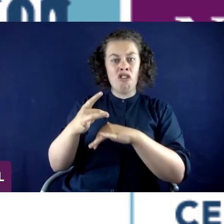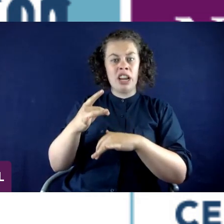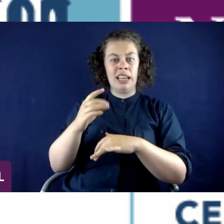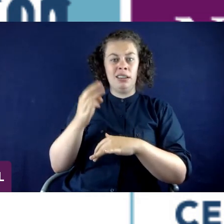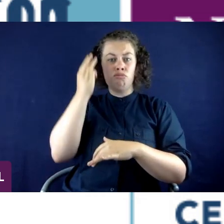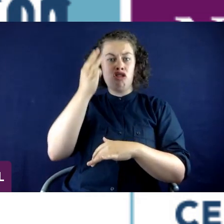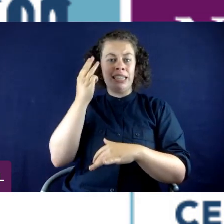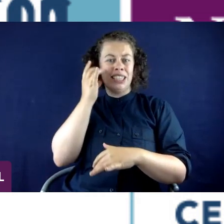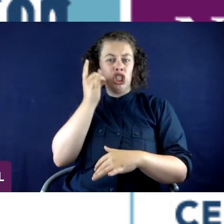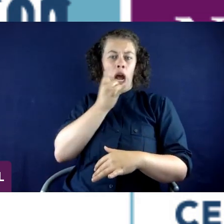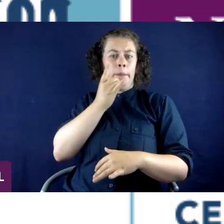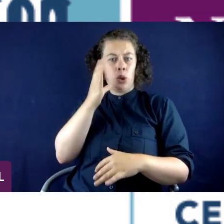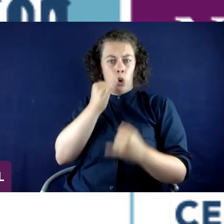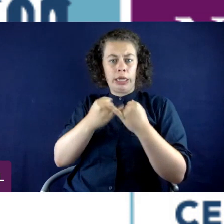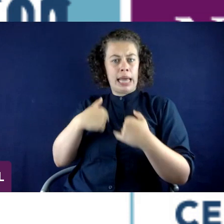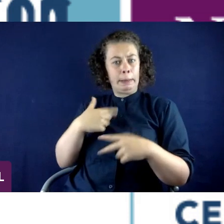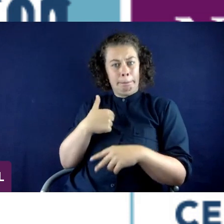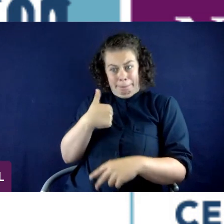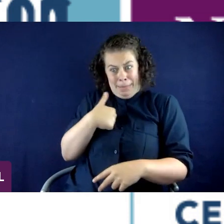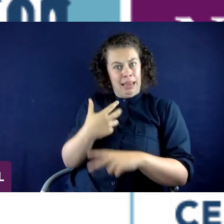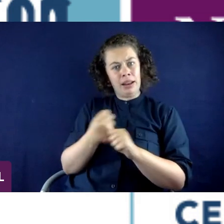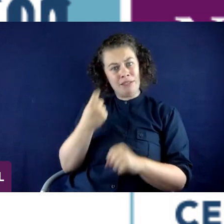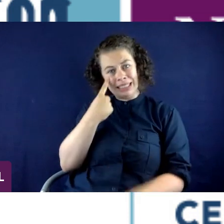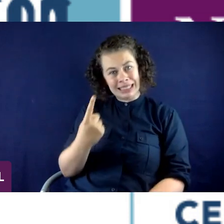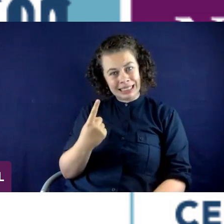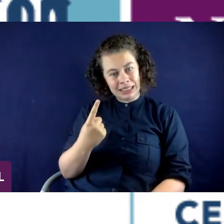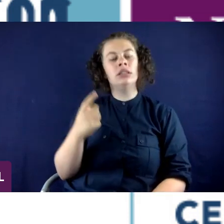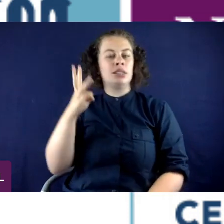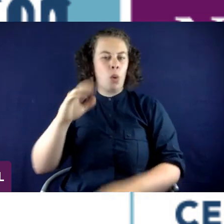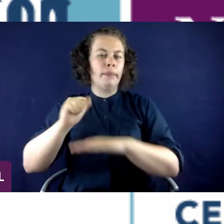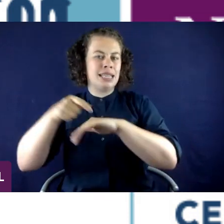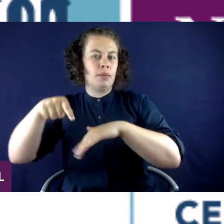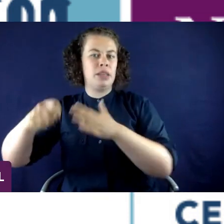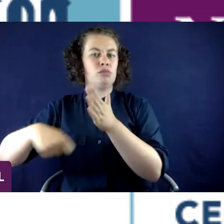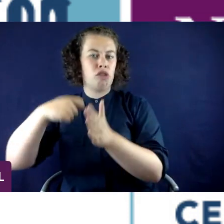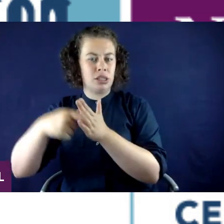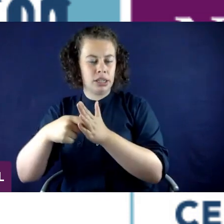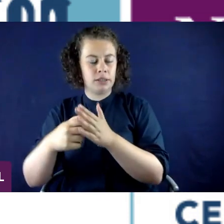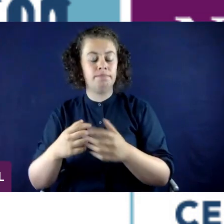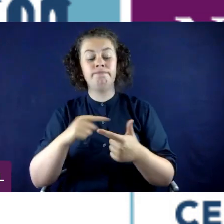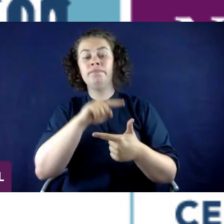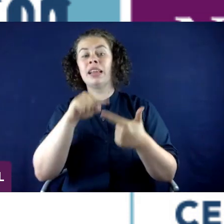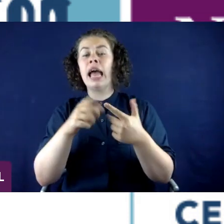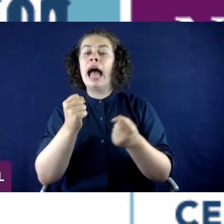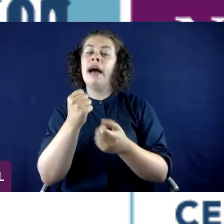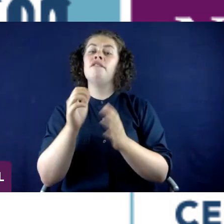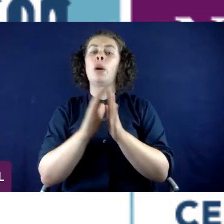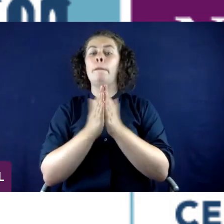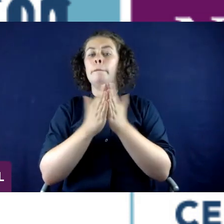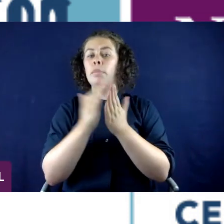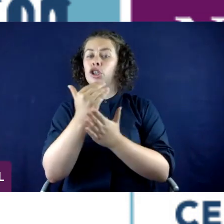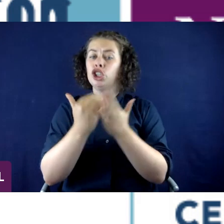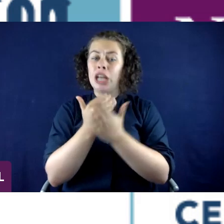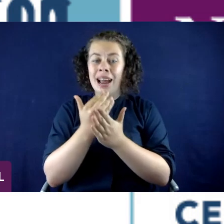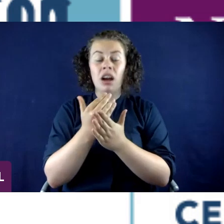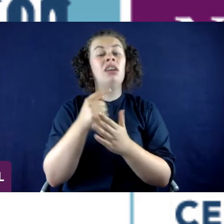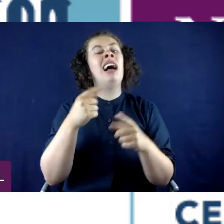other I would like to highlight, book share and Abbey, it is linked to the treaty, to intellectual property.